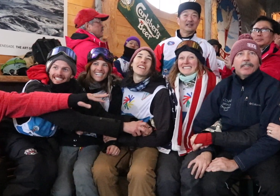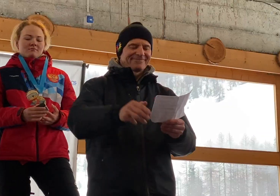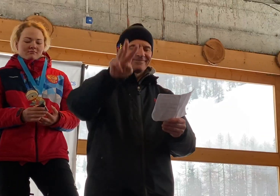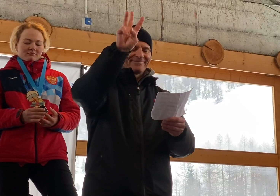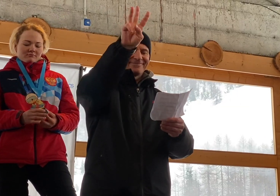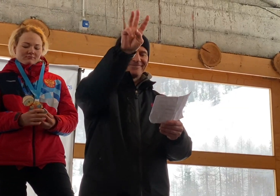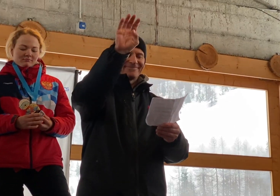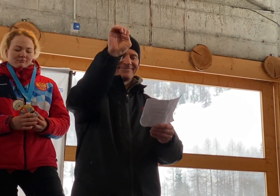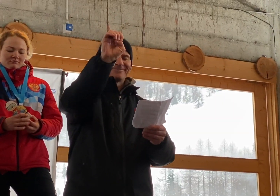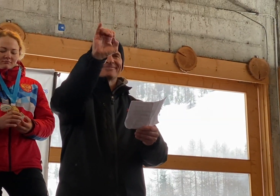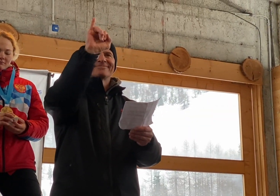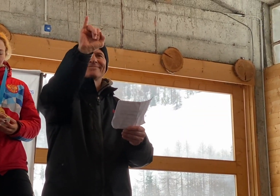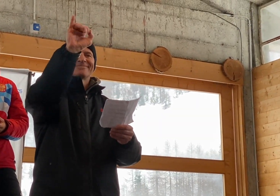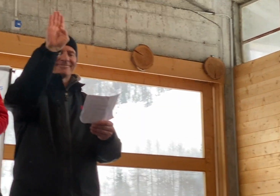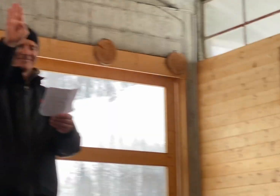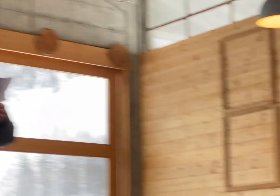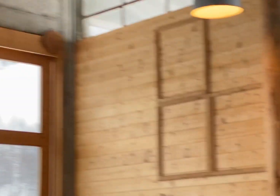W-E-I-B-E-R-T